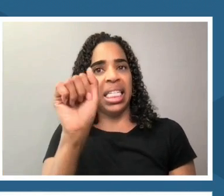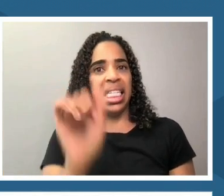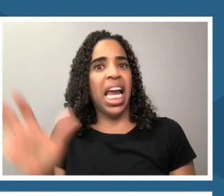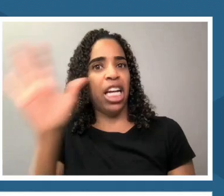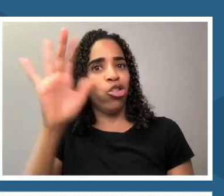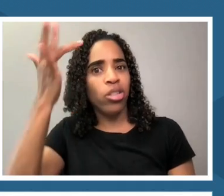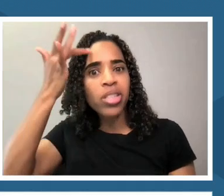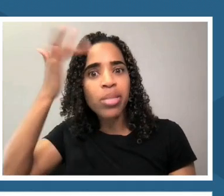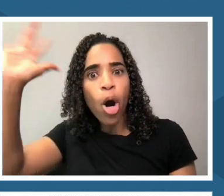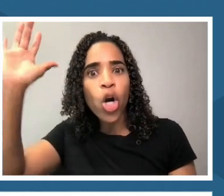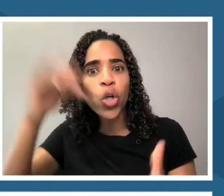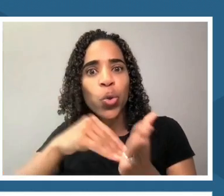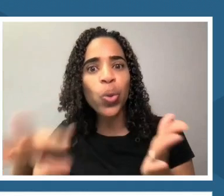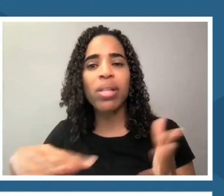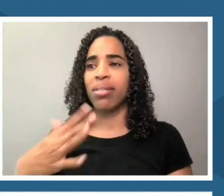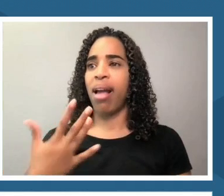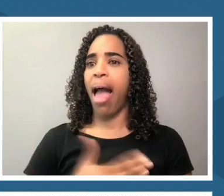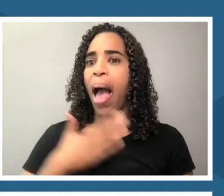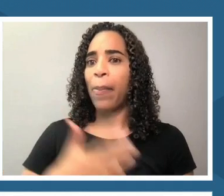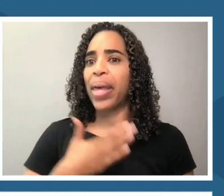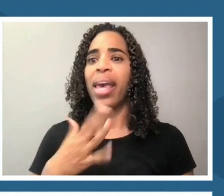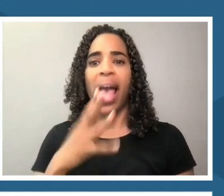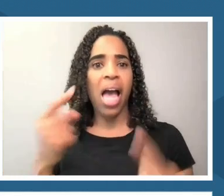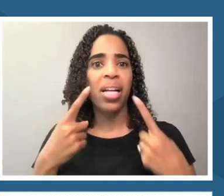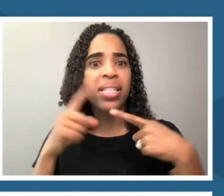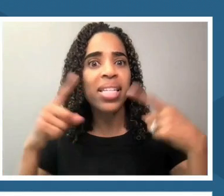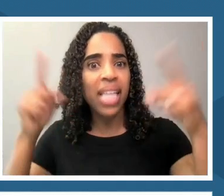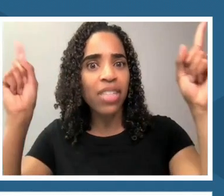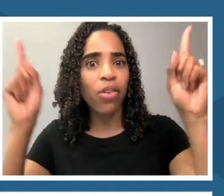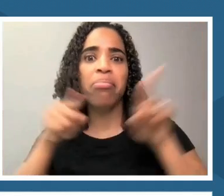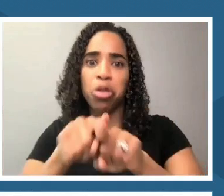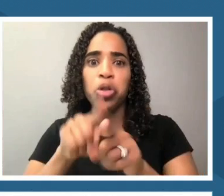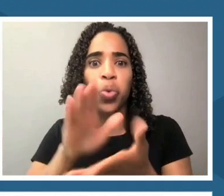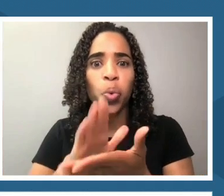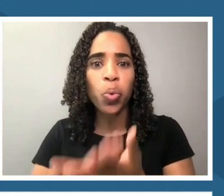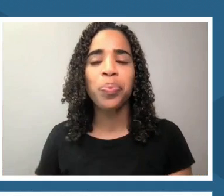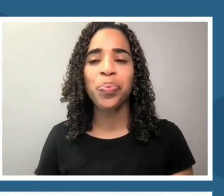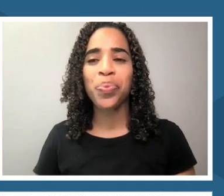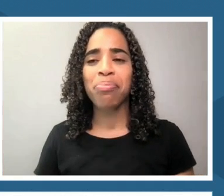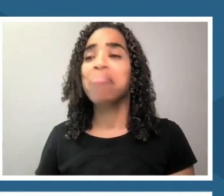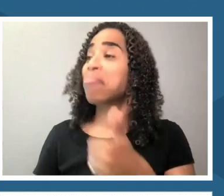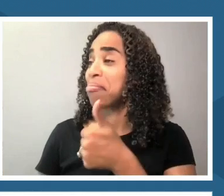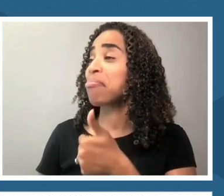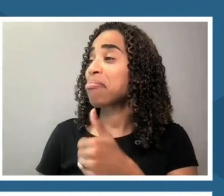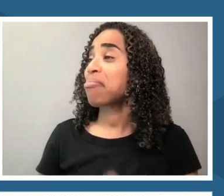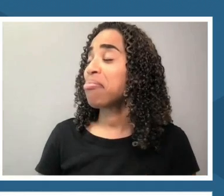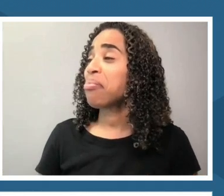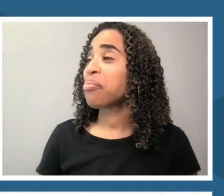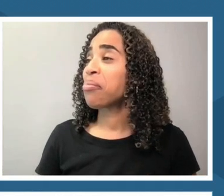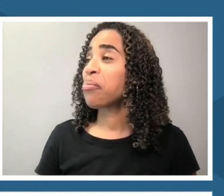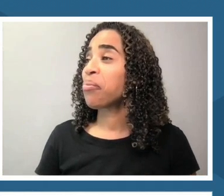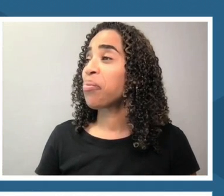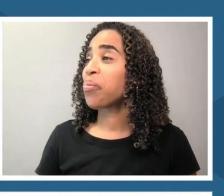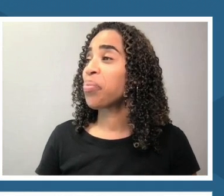they're happy and they're successful in their academic careers